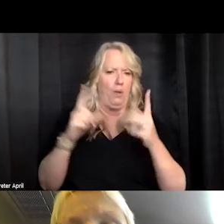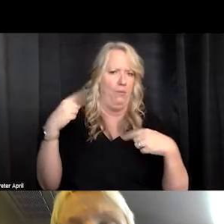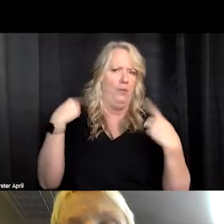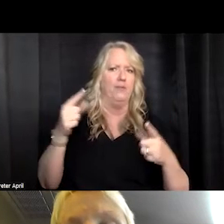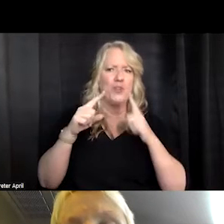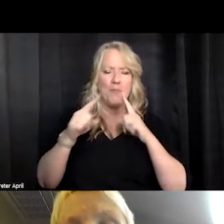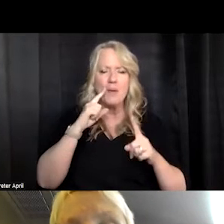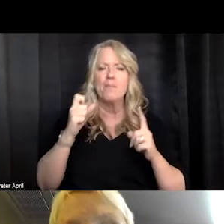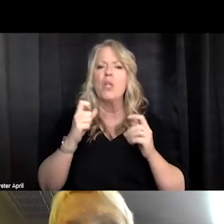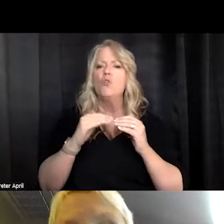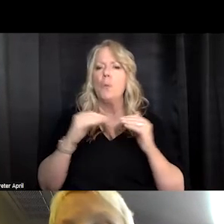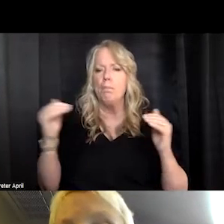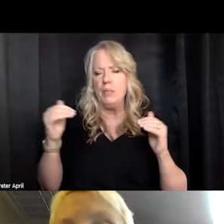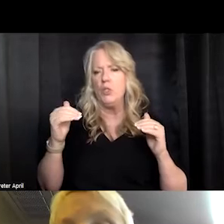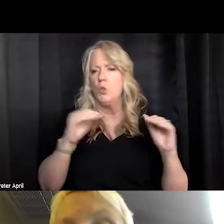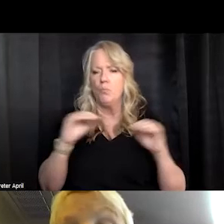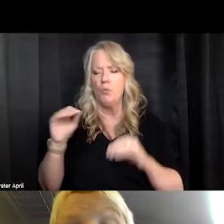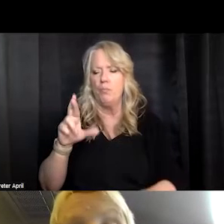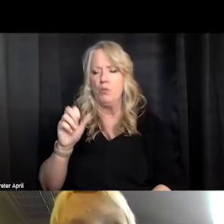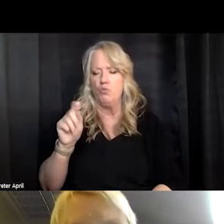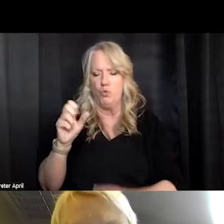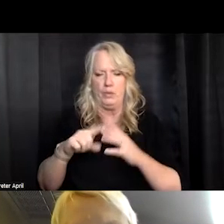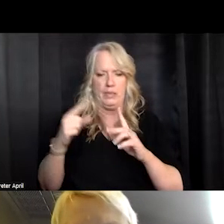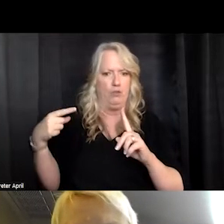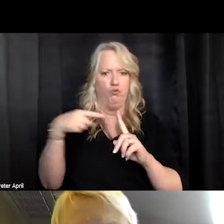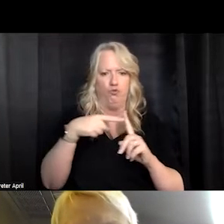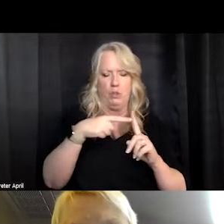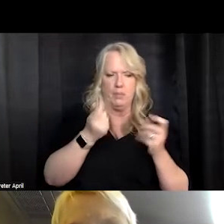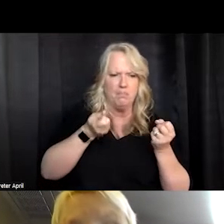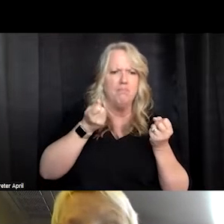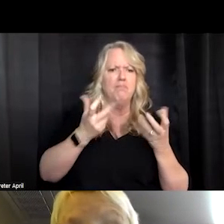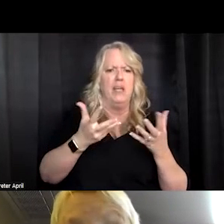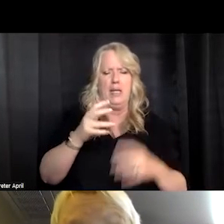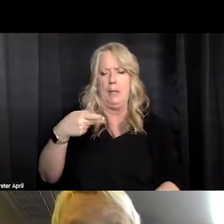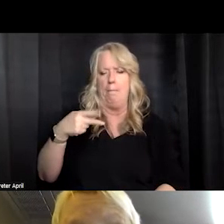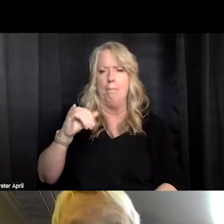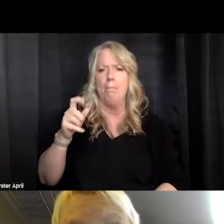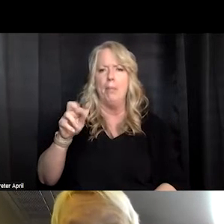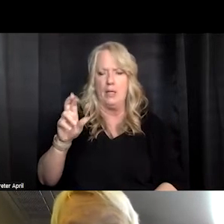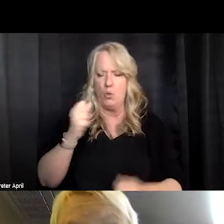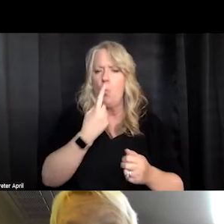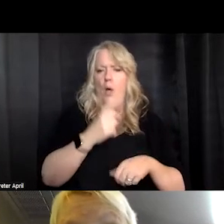LET ME READ THE QUESTION. AND I THINK, VERY RELEVANT TO WHAT WE TALKED ABOUT TODAY. (